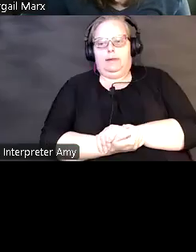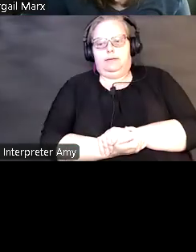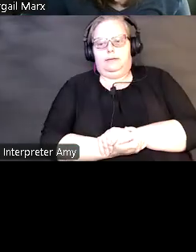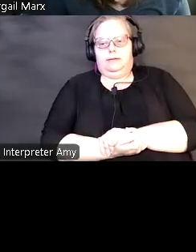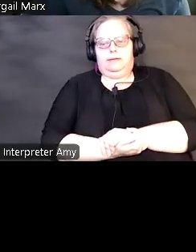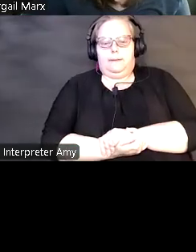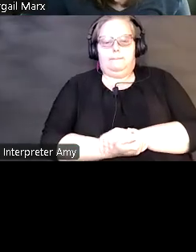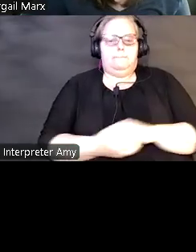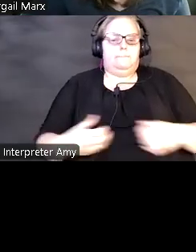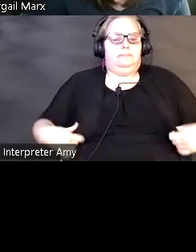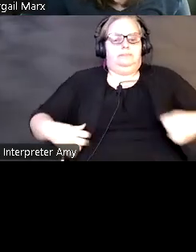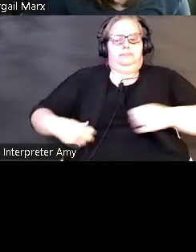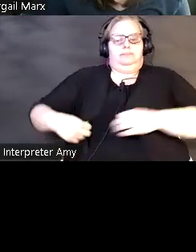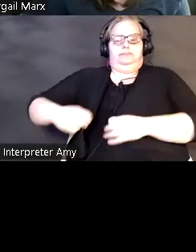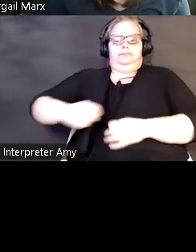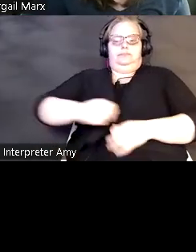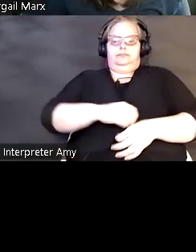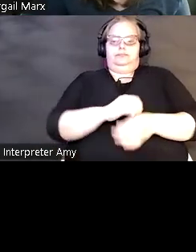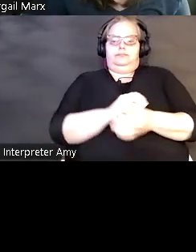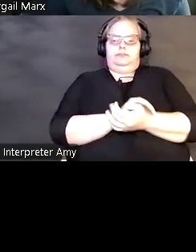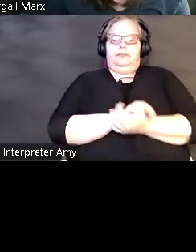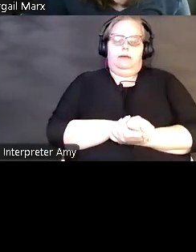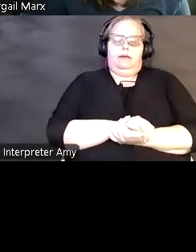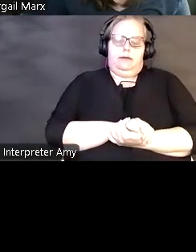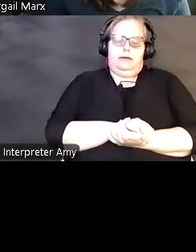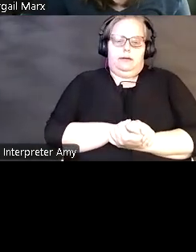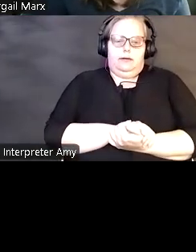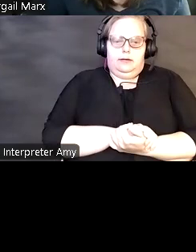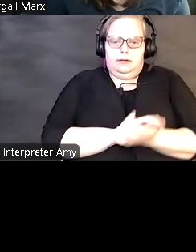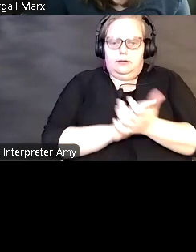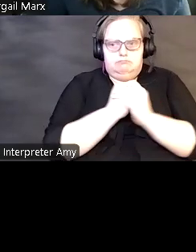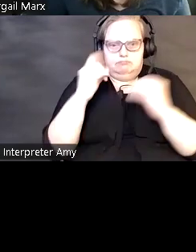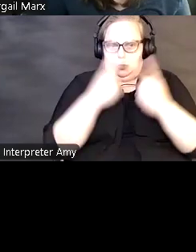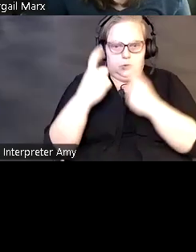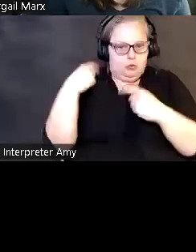Okay. Not seeing any questions yet.